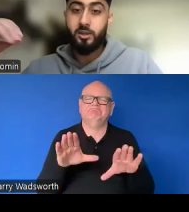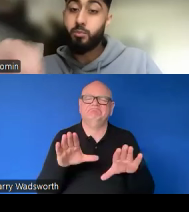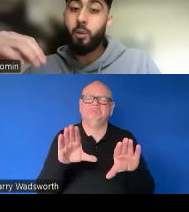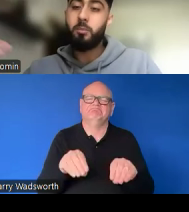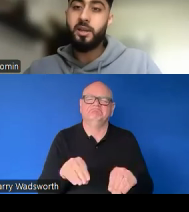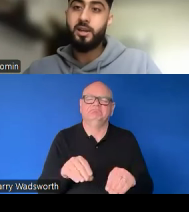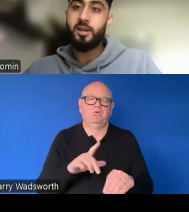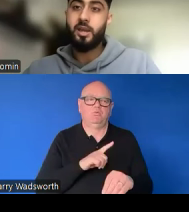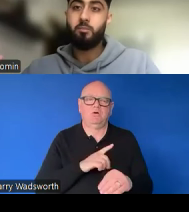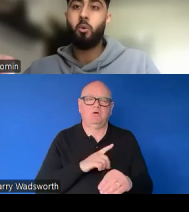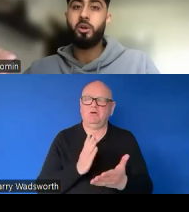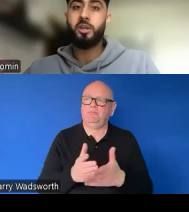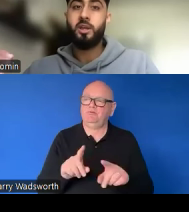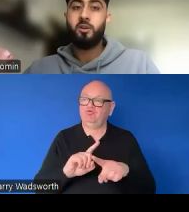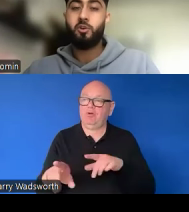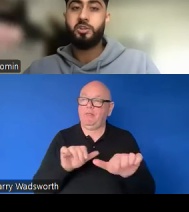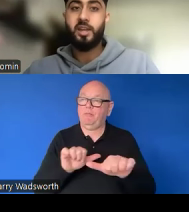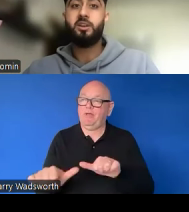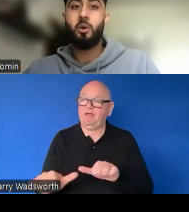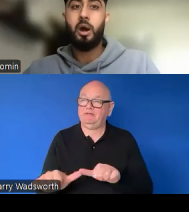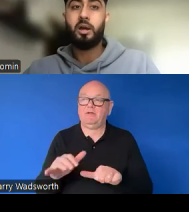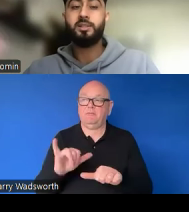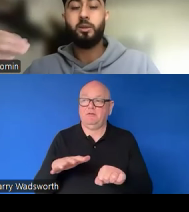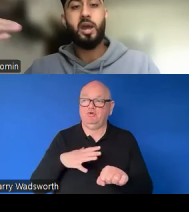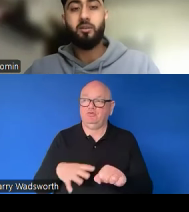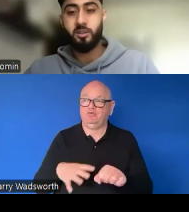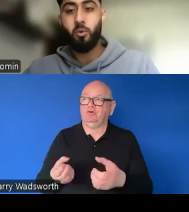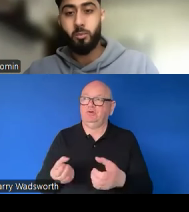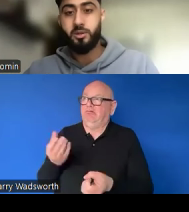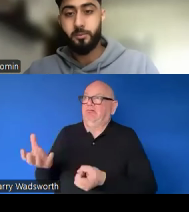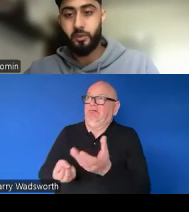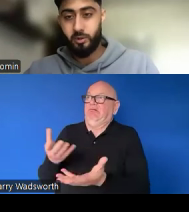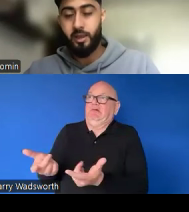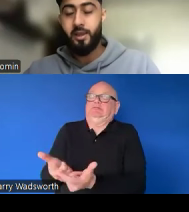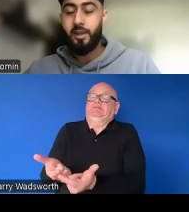It's probably going to take more money for us to it to work than we have at the moment."